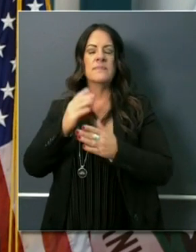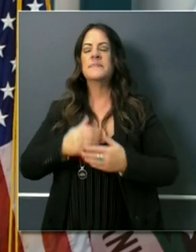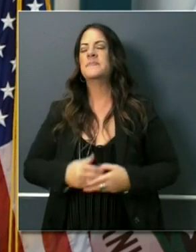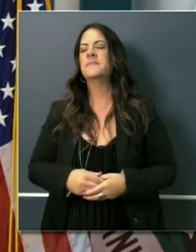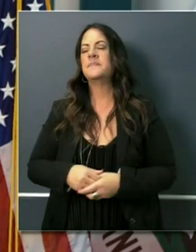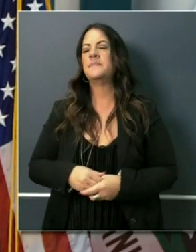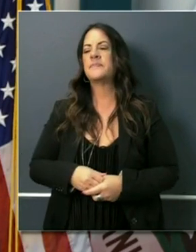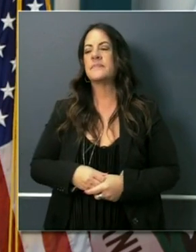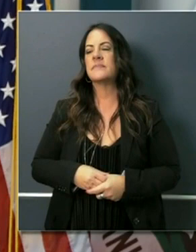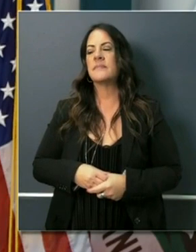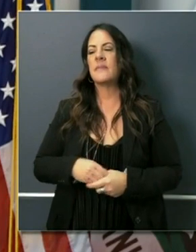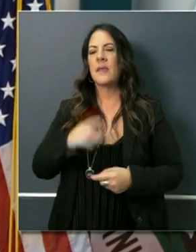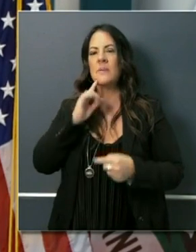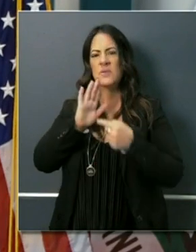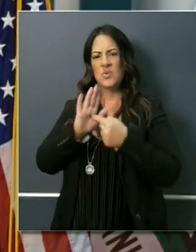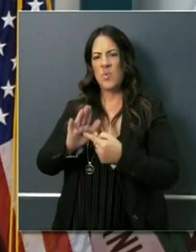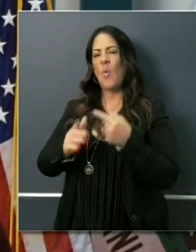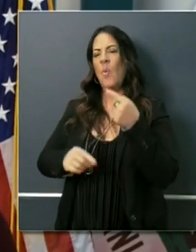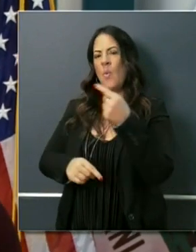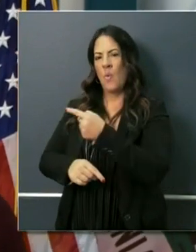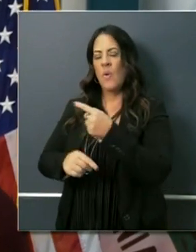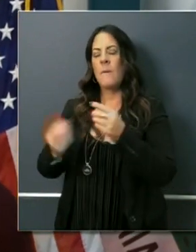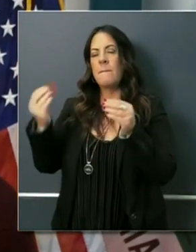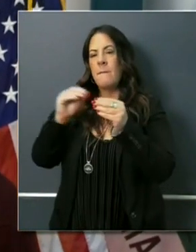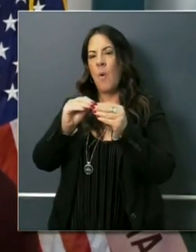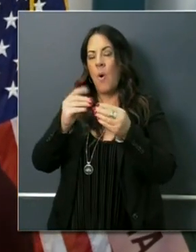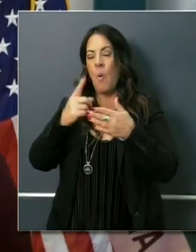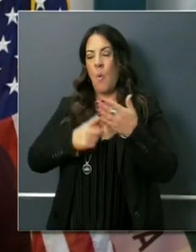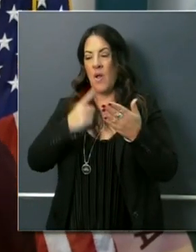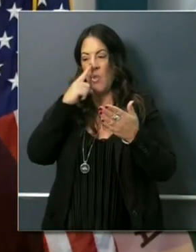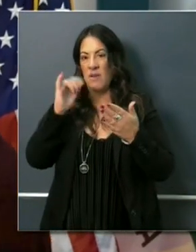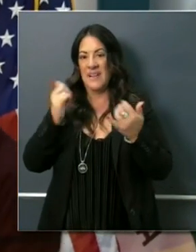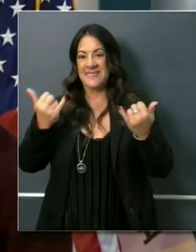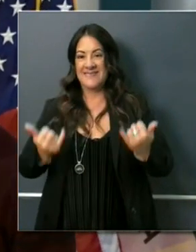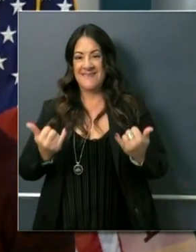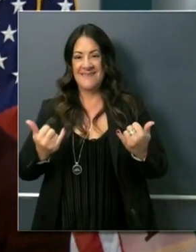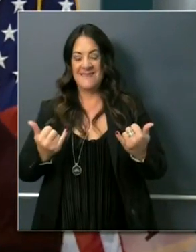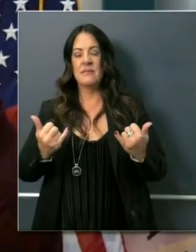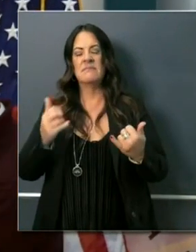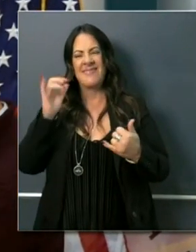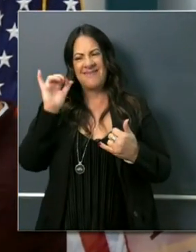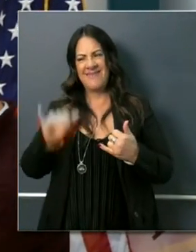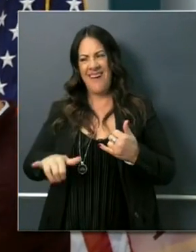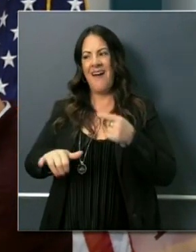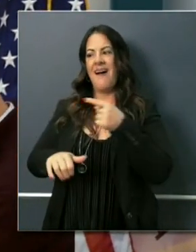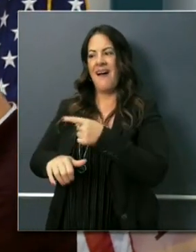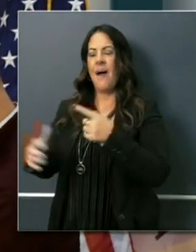SHOWS OUR SURGE CAPACITY AND WHAT WE HAVE BEEN WORKING HARD AT THE STATE LEVEL AND THE LOCAL LEVEL AND THROUGHOUT ALL OF OUR HOSPITALS TO BUILD CAPACITY.